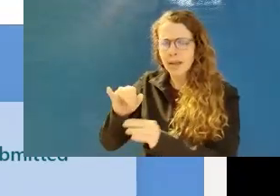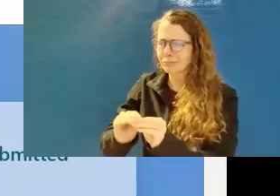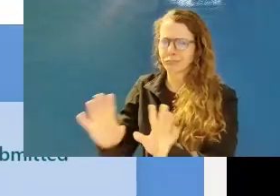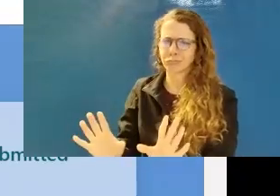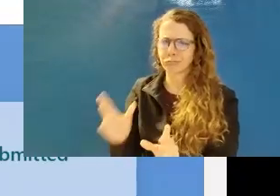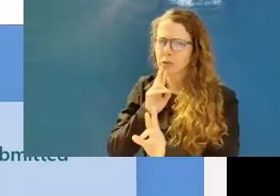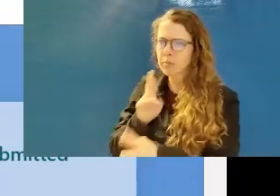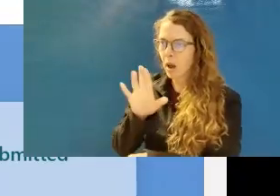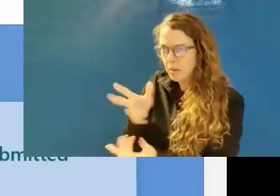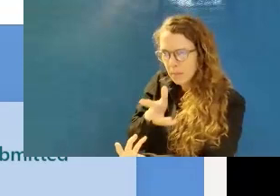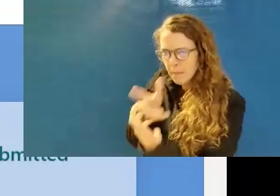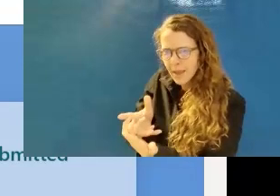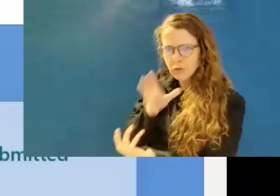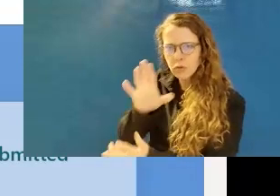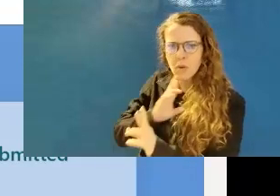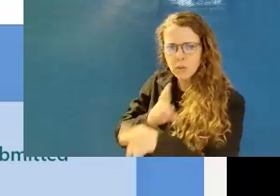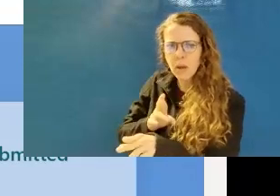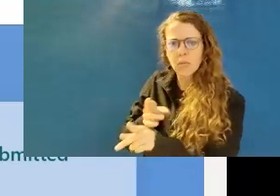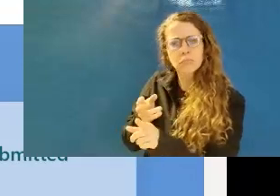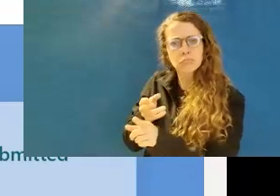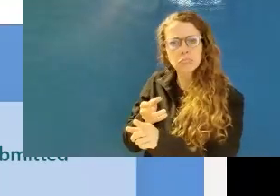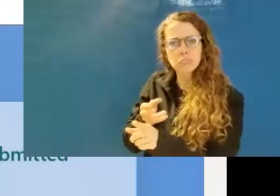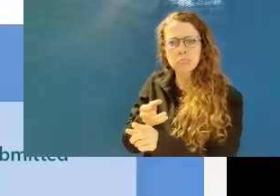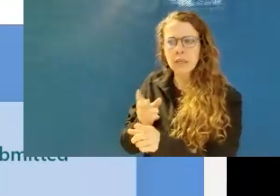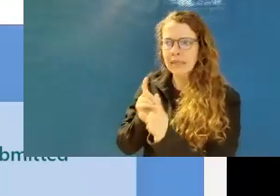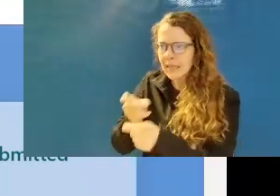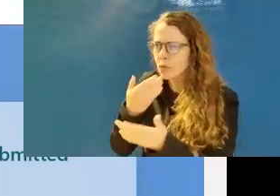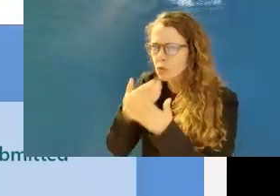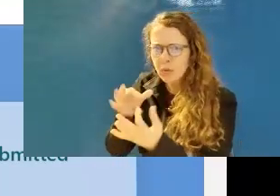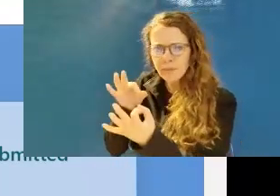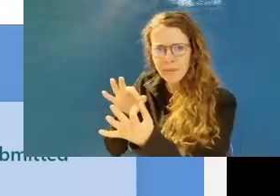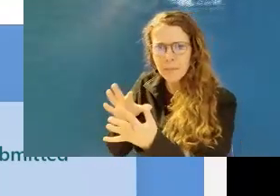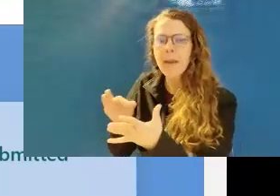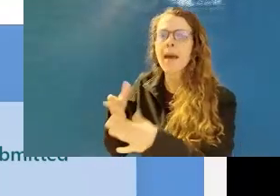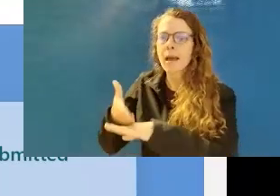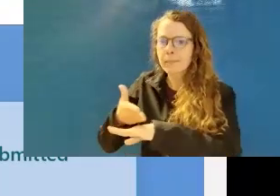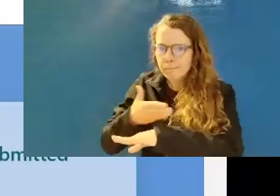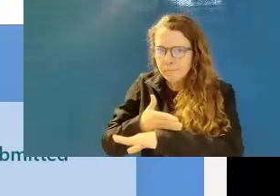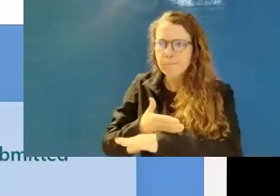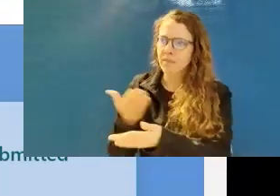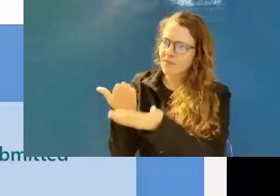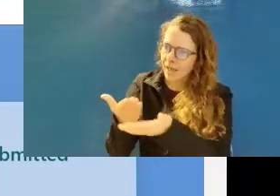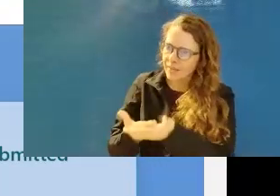to what the student said and, you know, and giving them, some great feedback and validation on what they said.